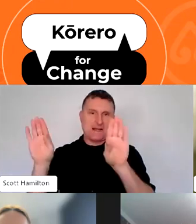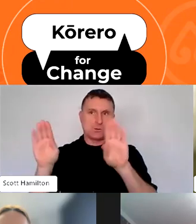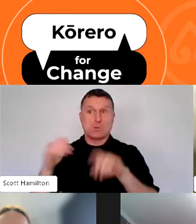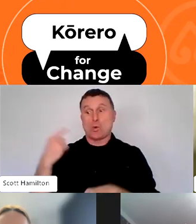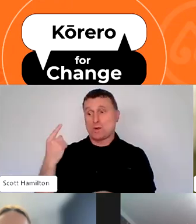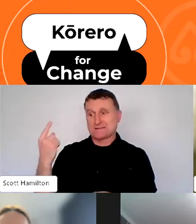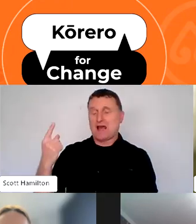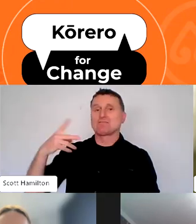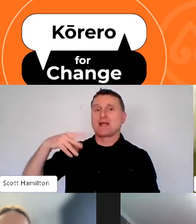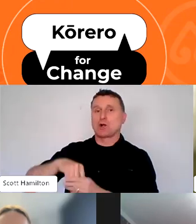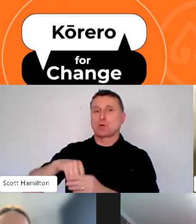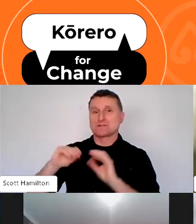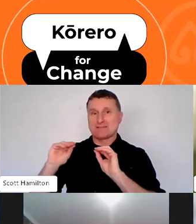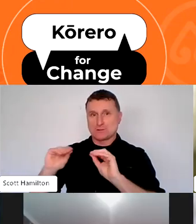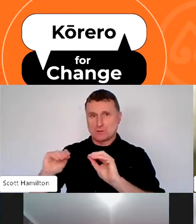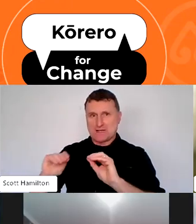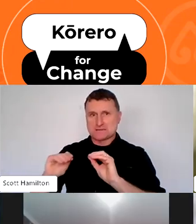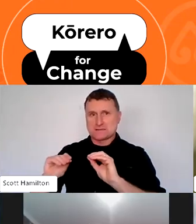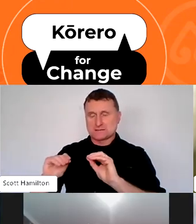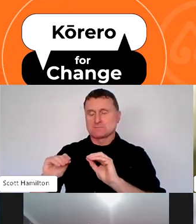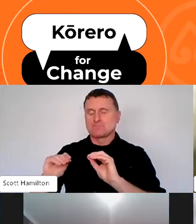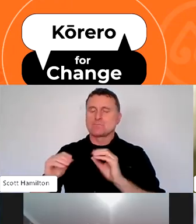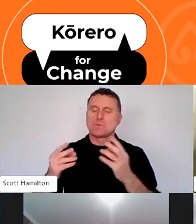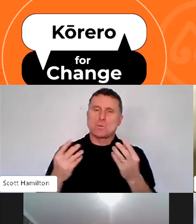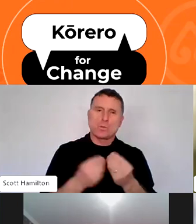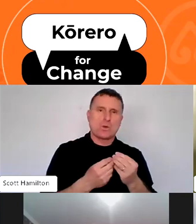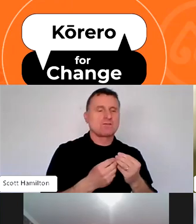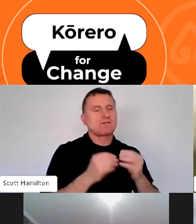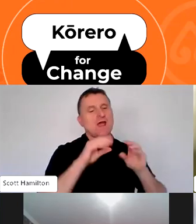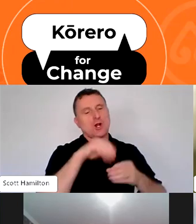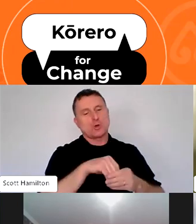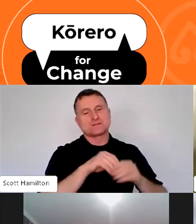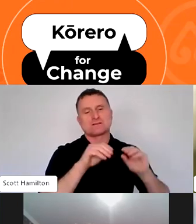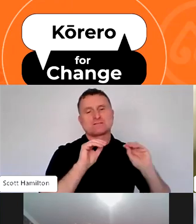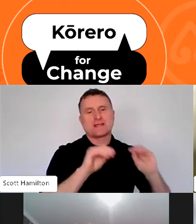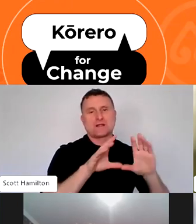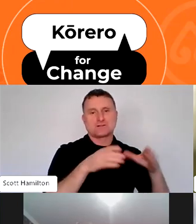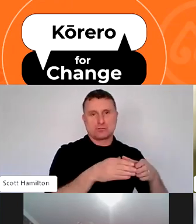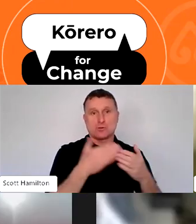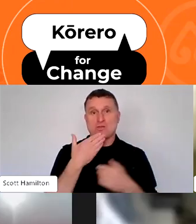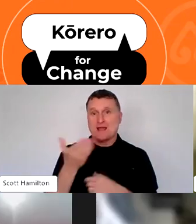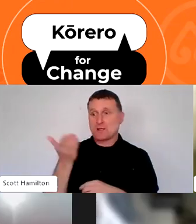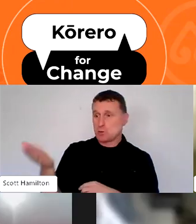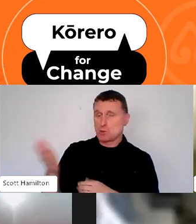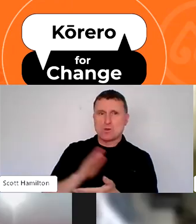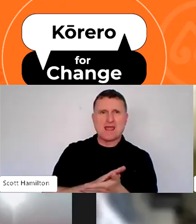of the Inclusive Education Group. Thank you Heather. Thank you Amy,